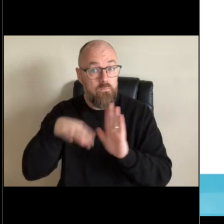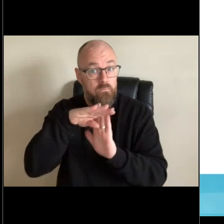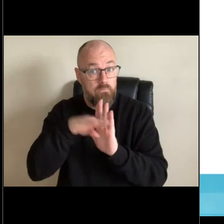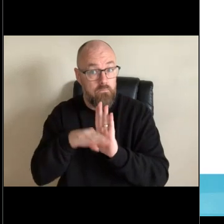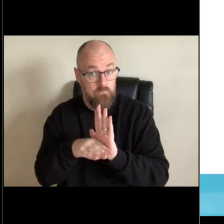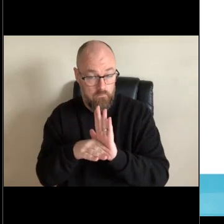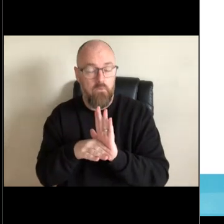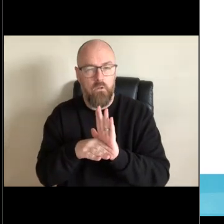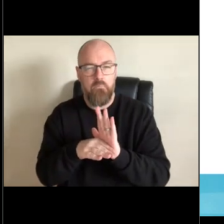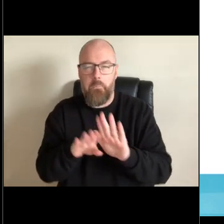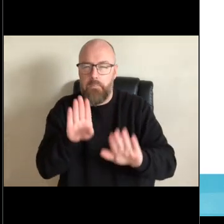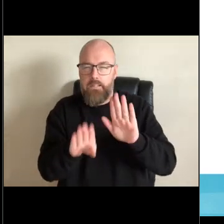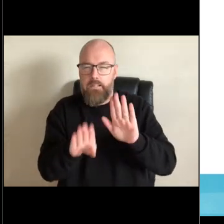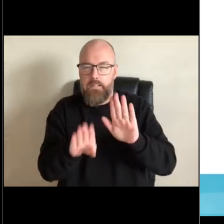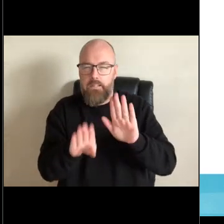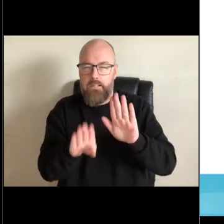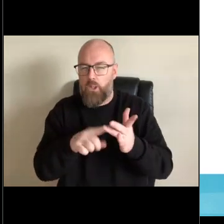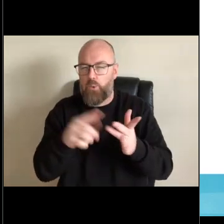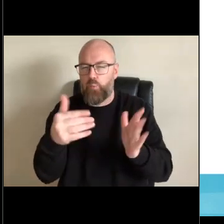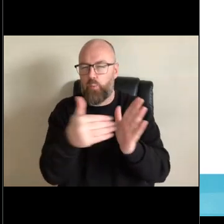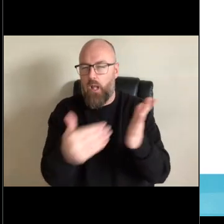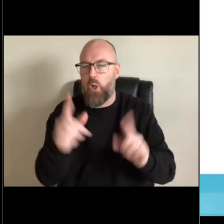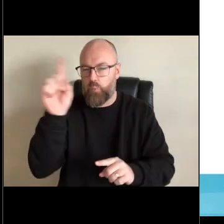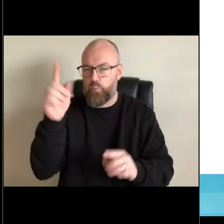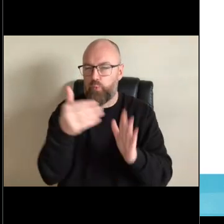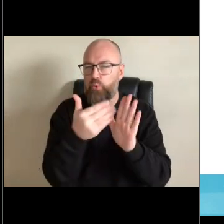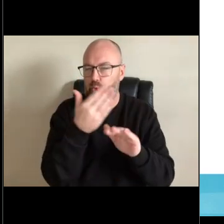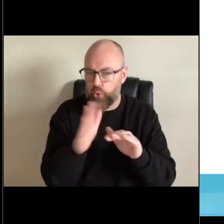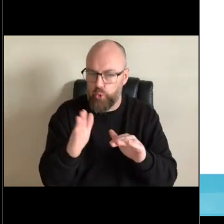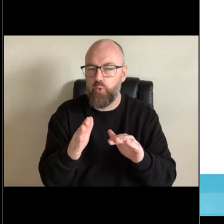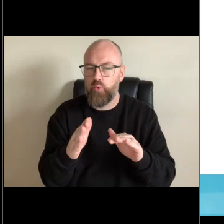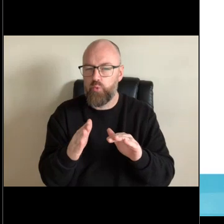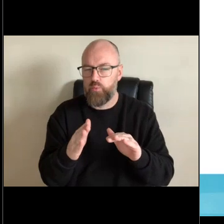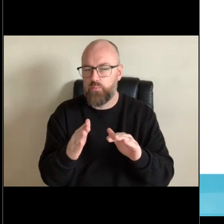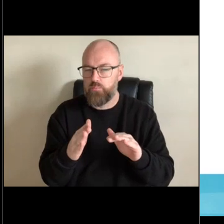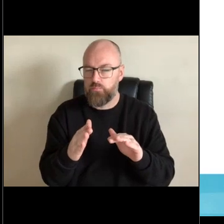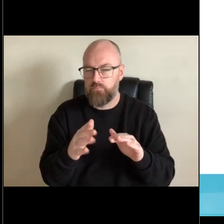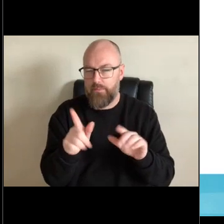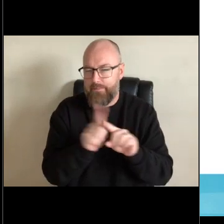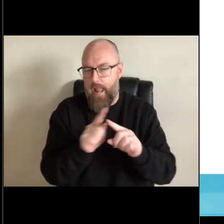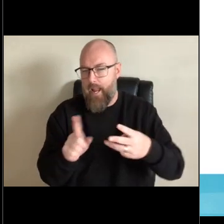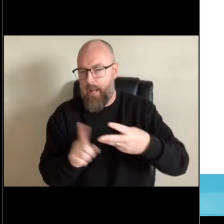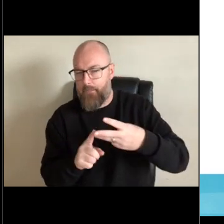um new provisions of the legislation around vexatious proceedings so a court can stop a